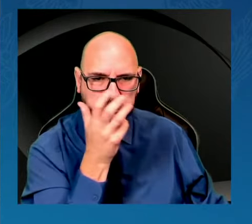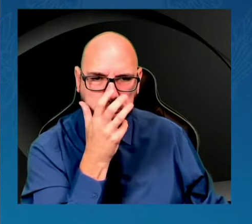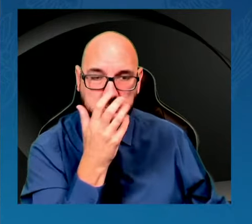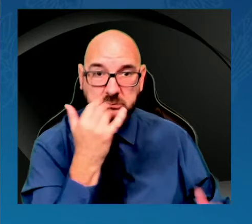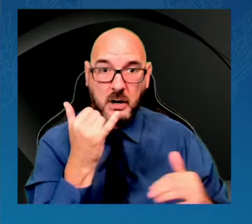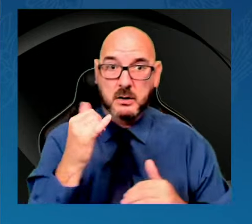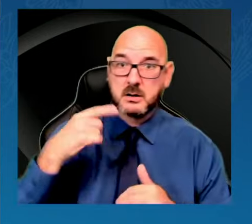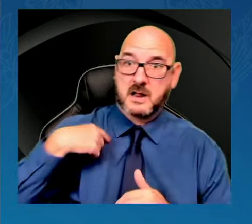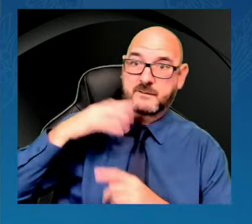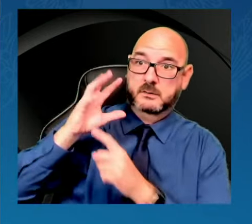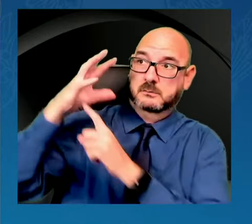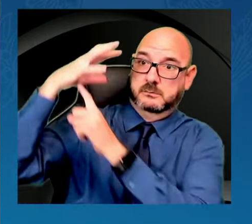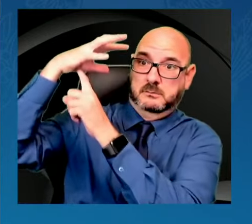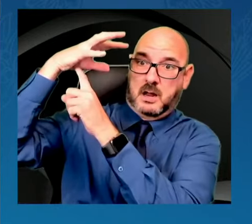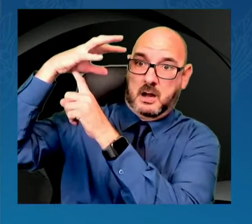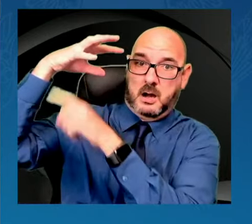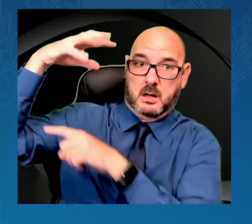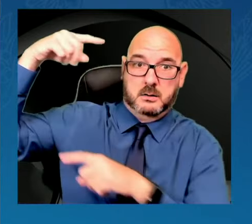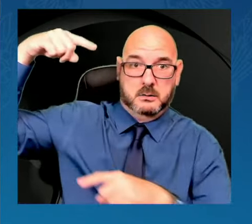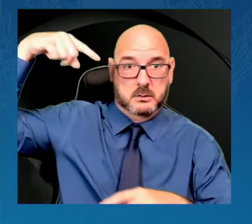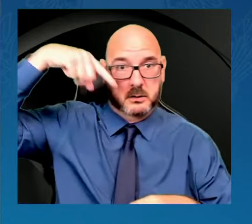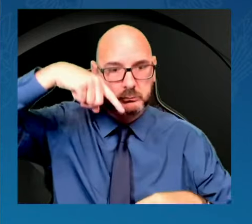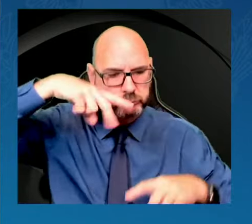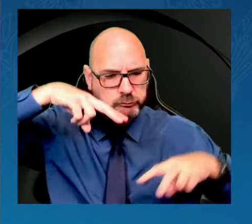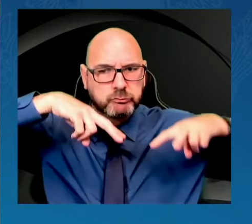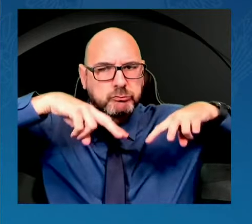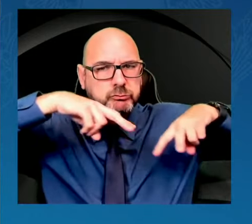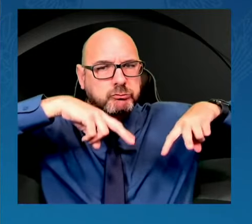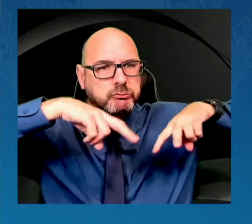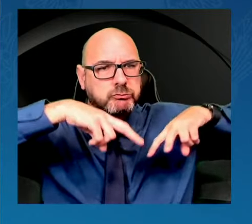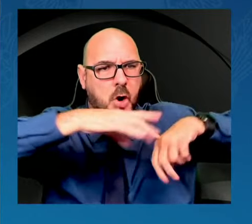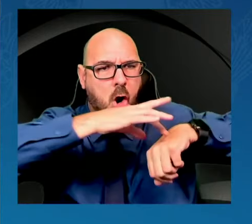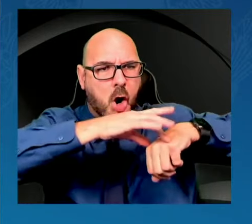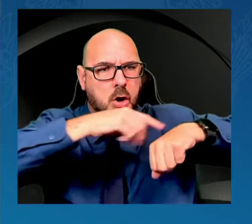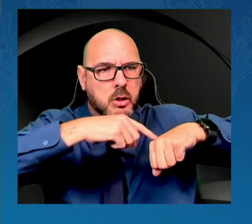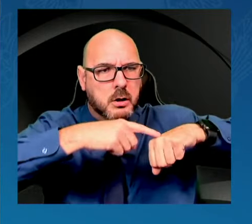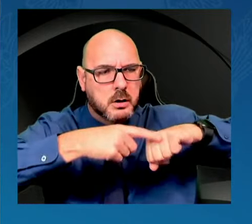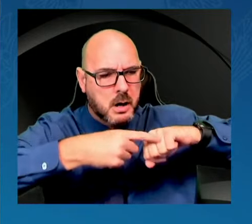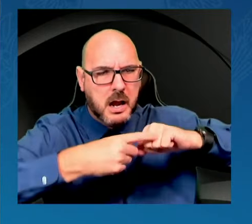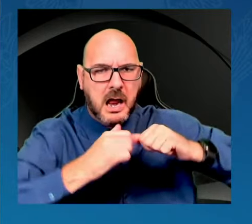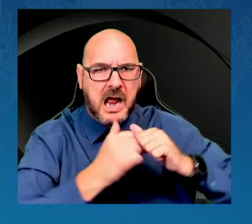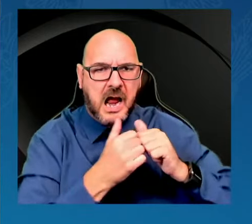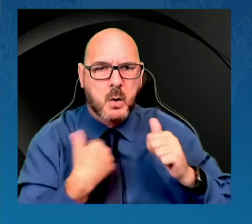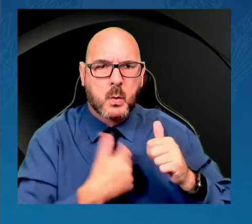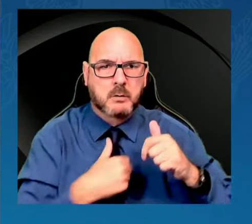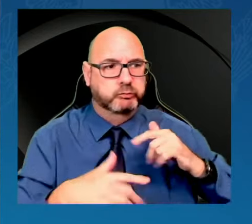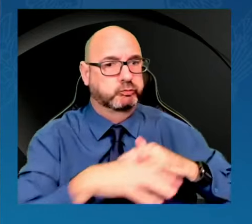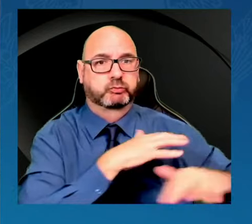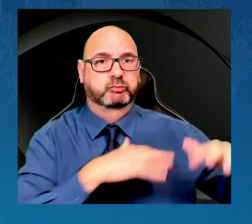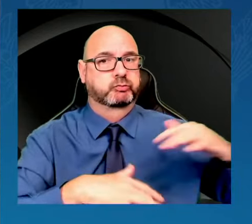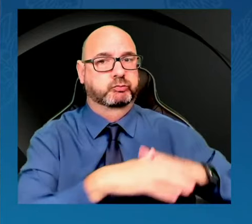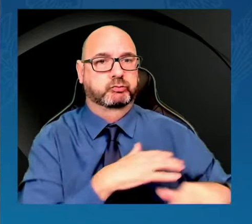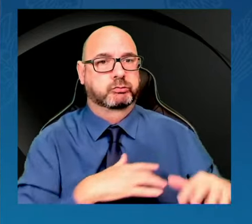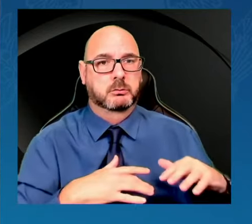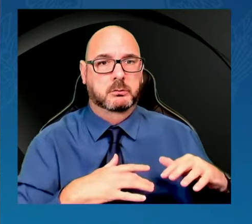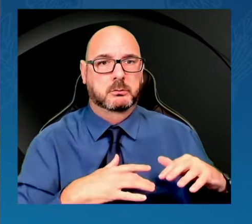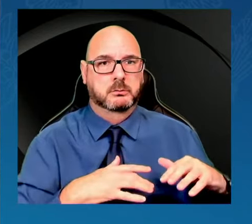will allow us here to have a sense of where it's going, what the trends are,